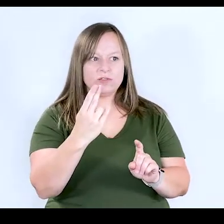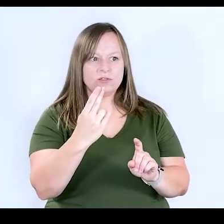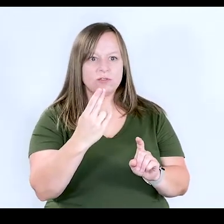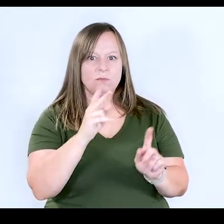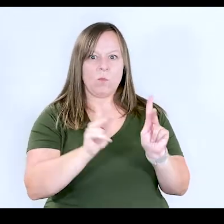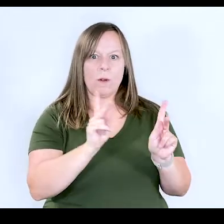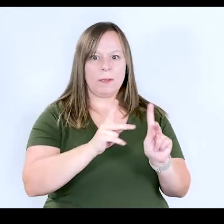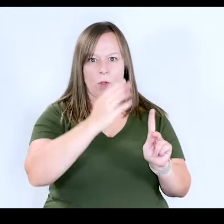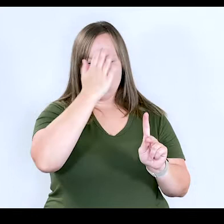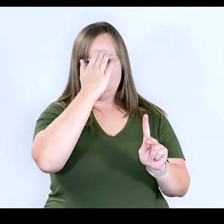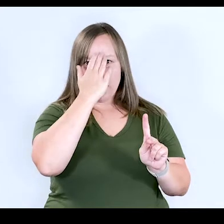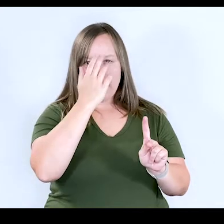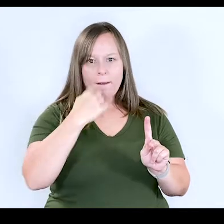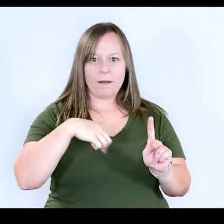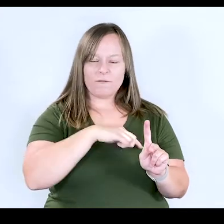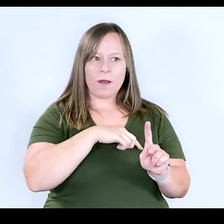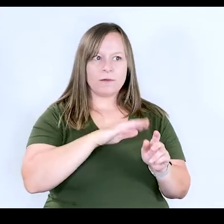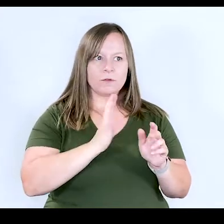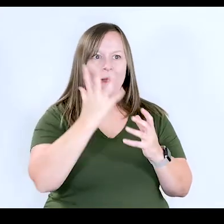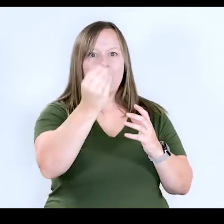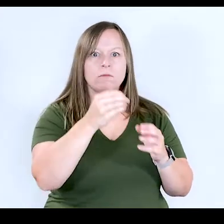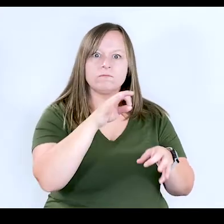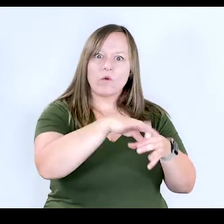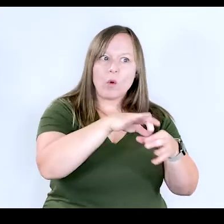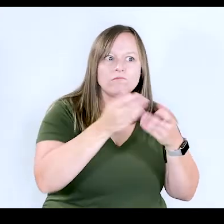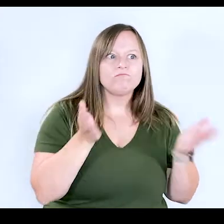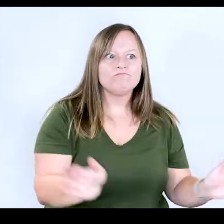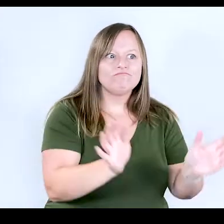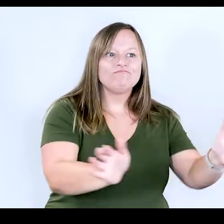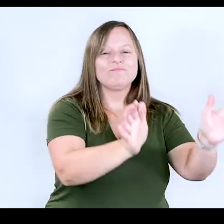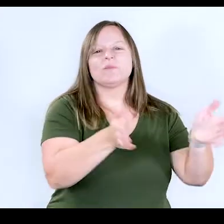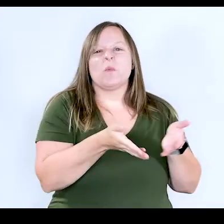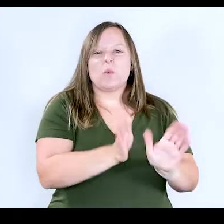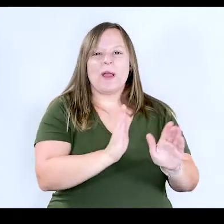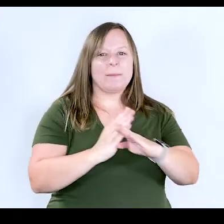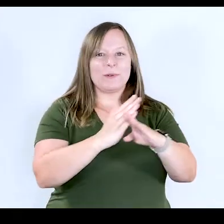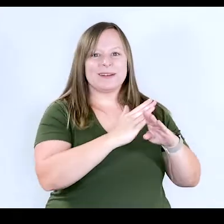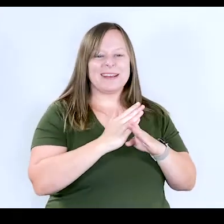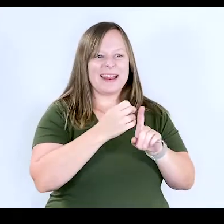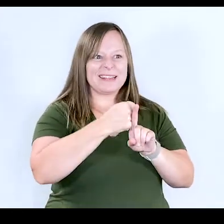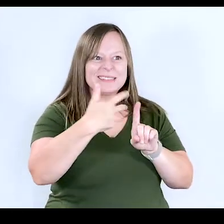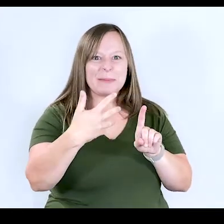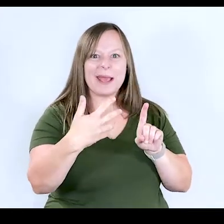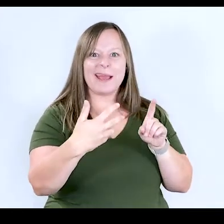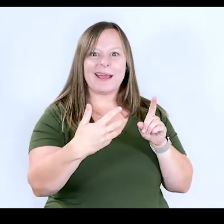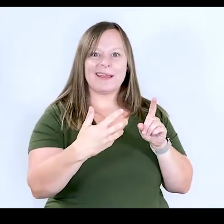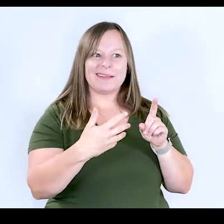getting more people voting. One of the ways to protect and expand